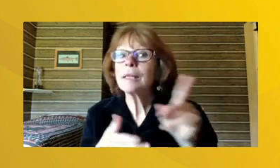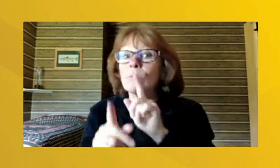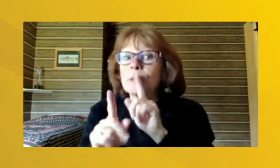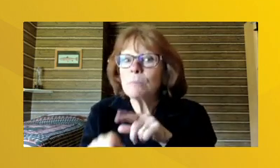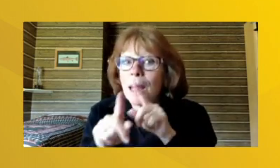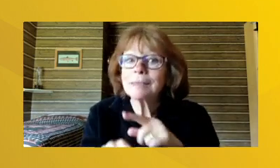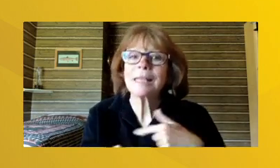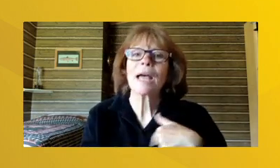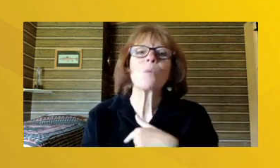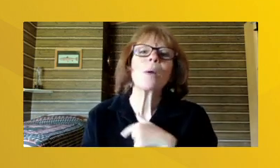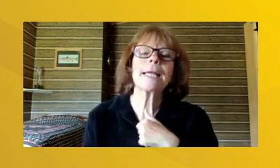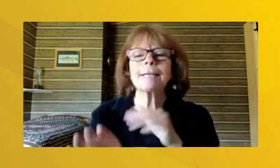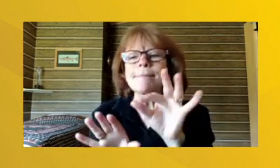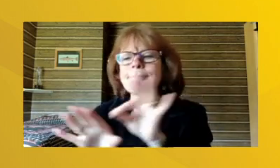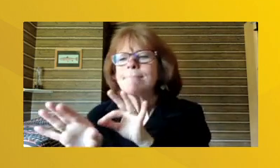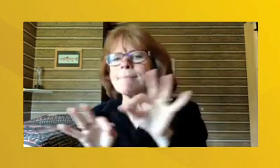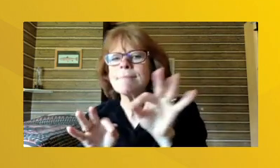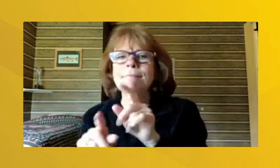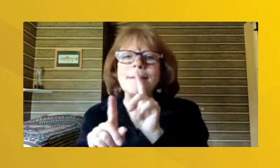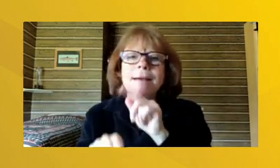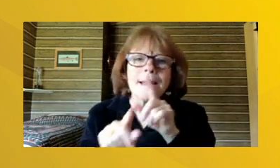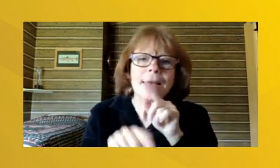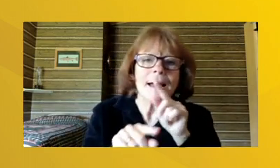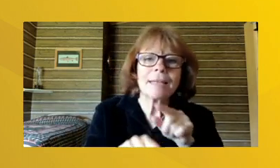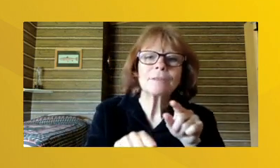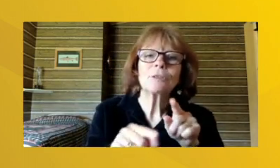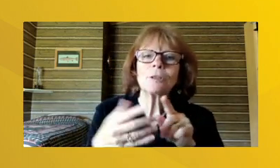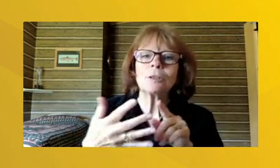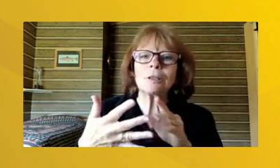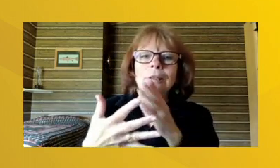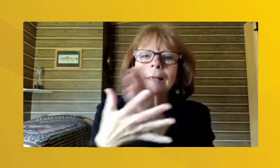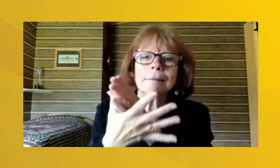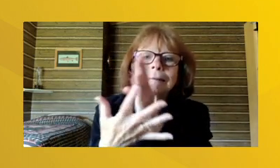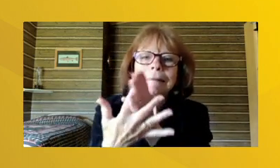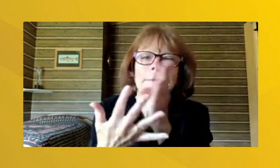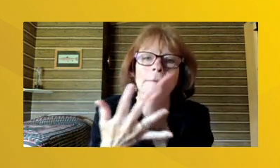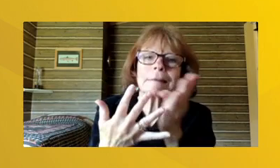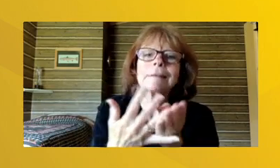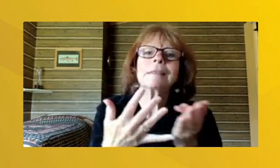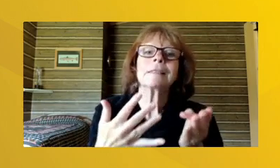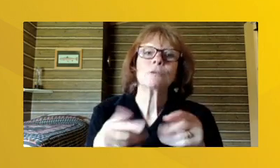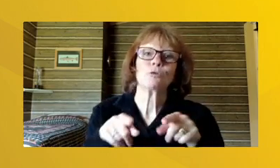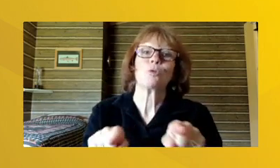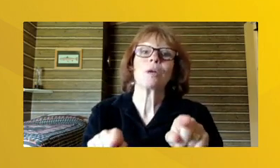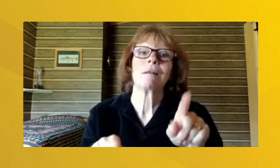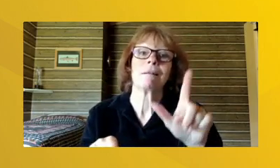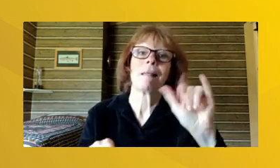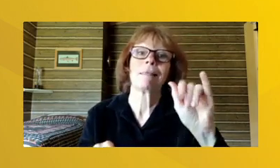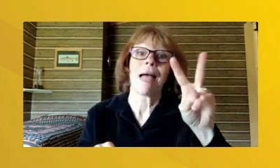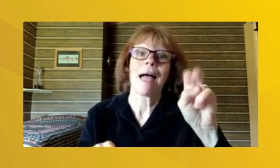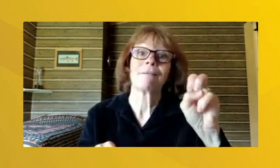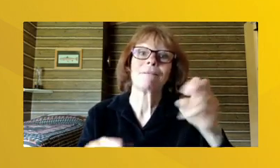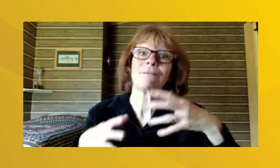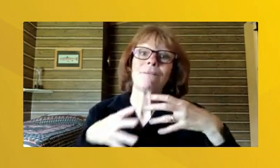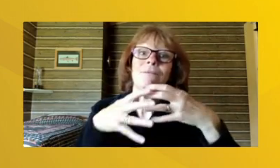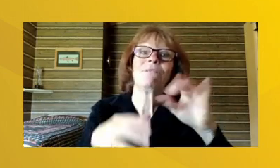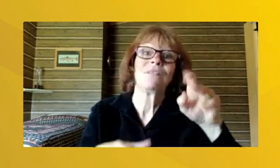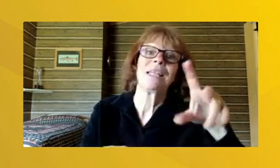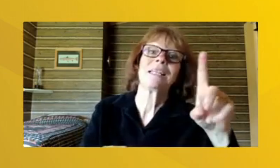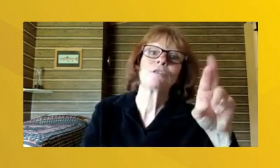throughout that live field trip, but we also get the opportunity to answer those in pre-recorded